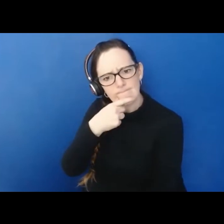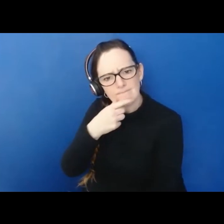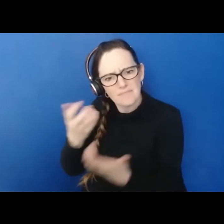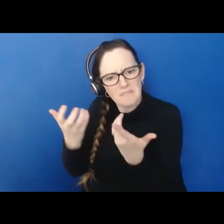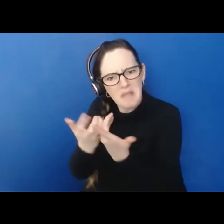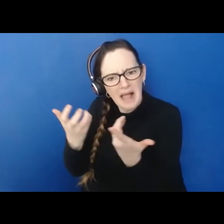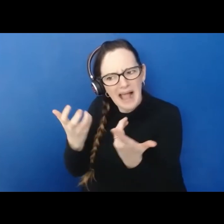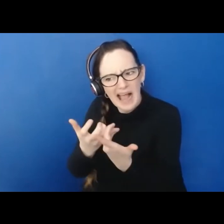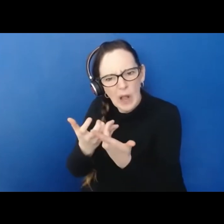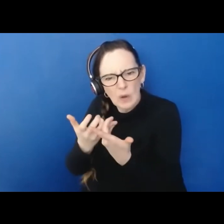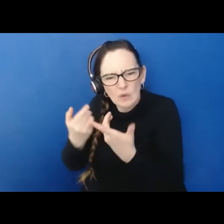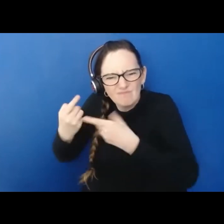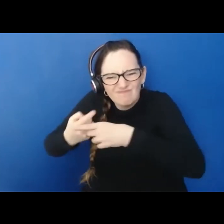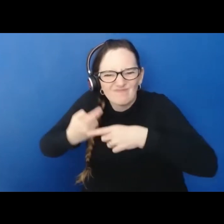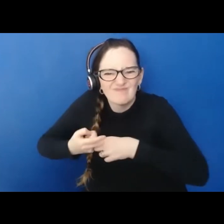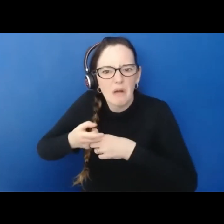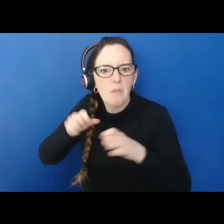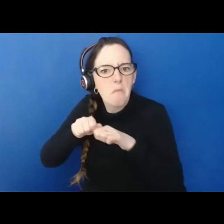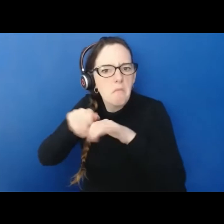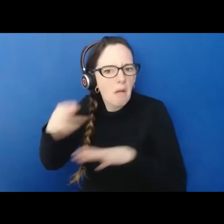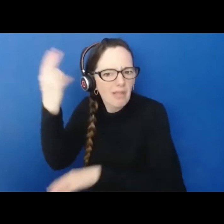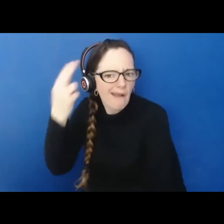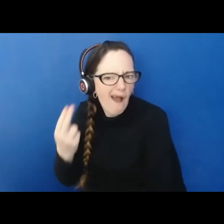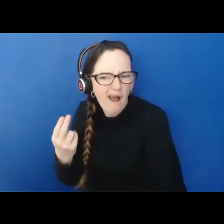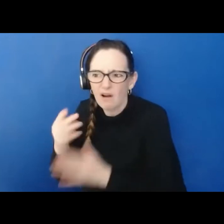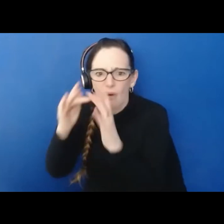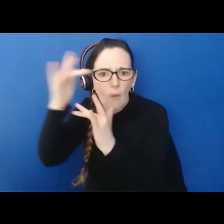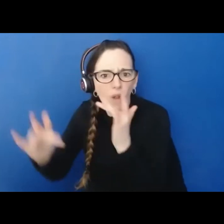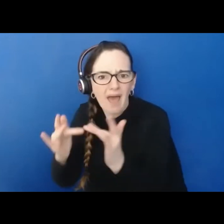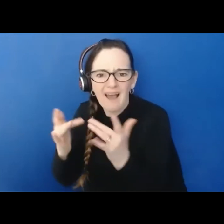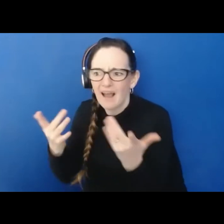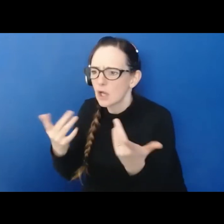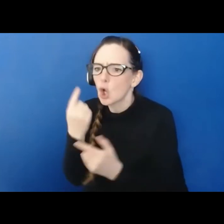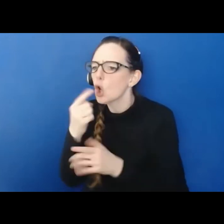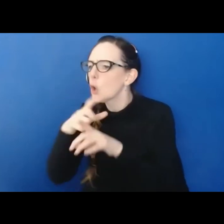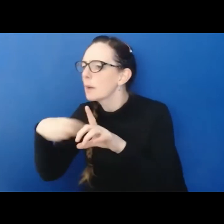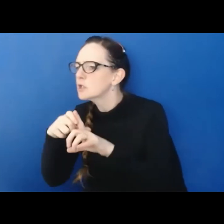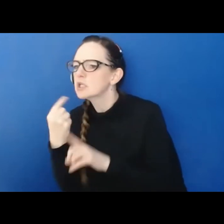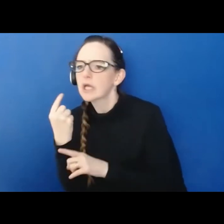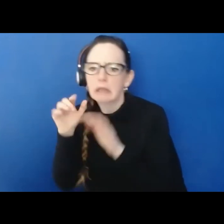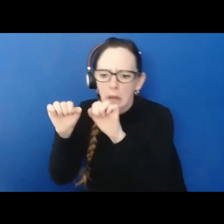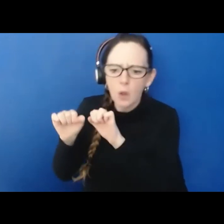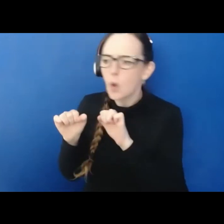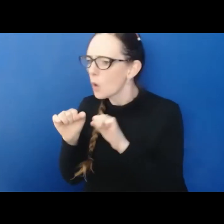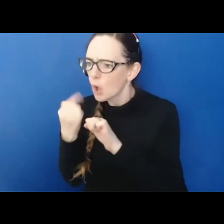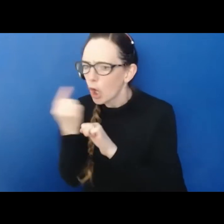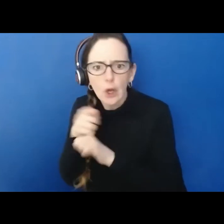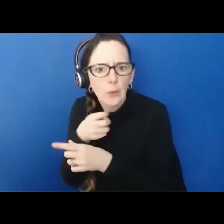public art on the internet. Who are some of these communities, how are they constituted? And at its heart I think the conversation